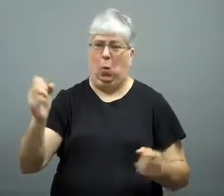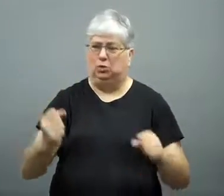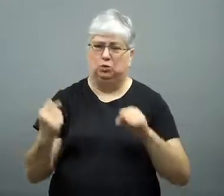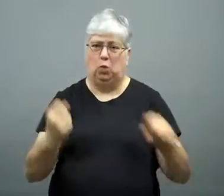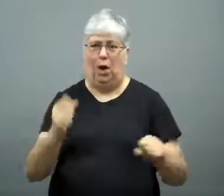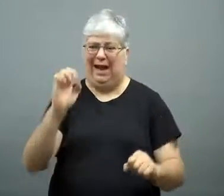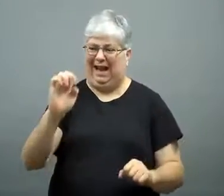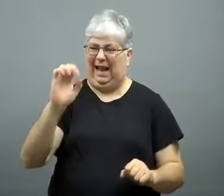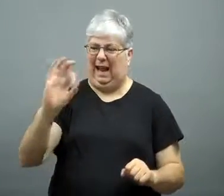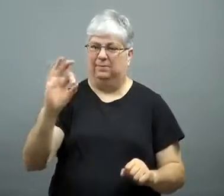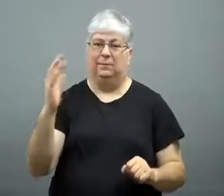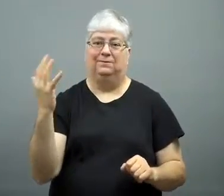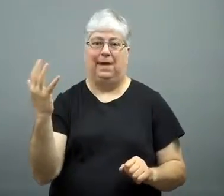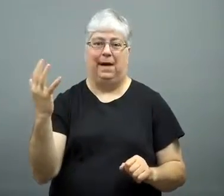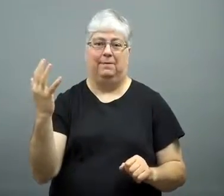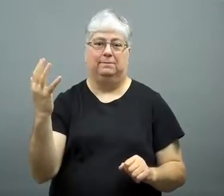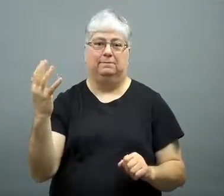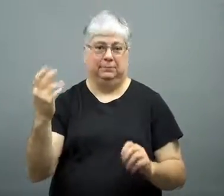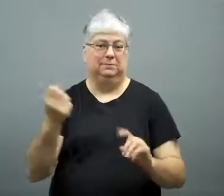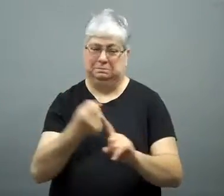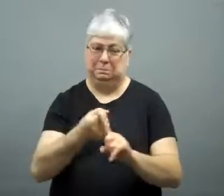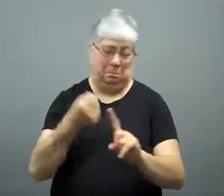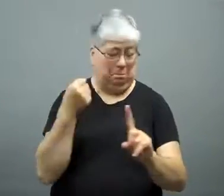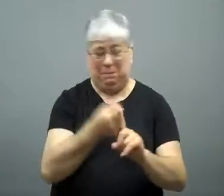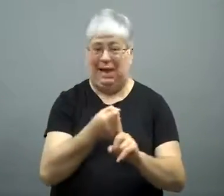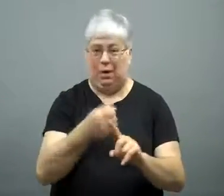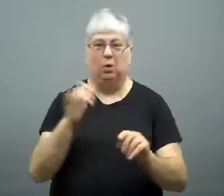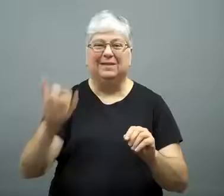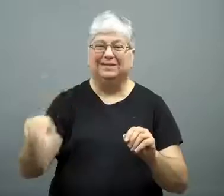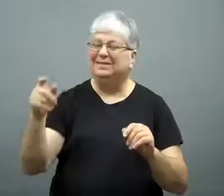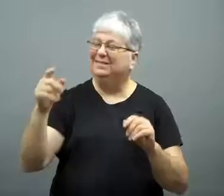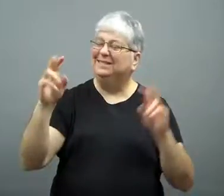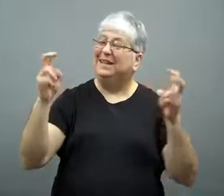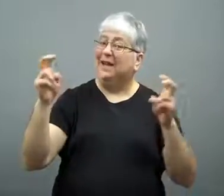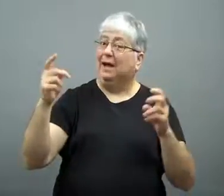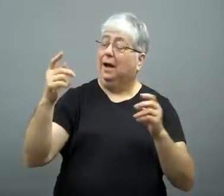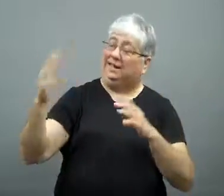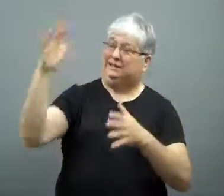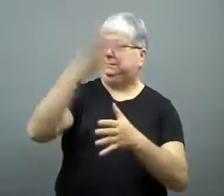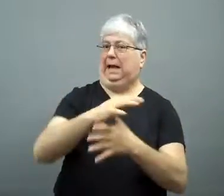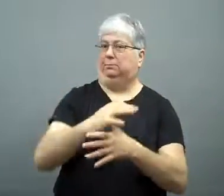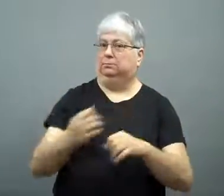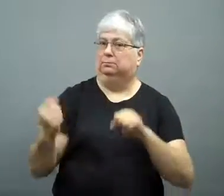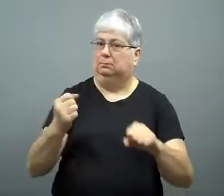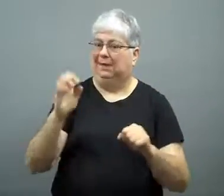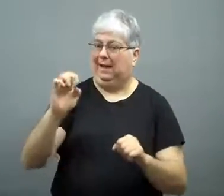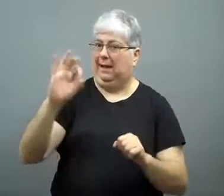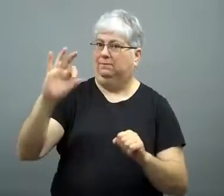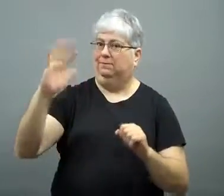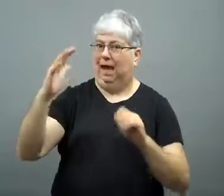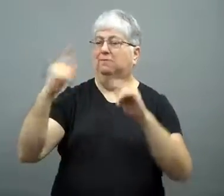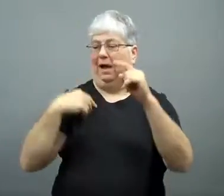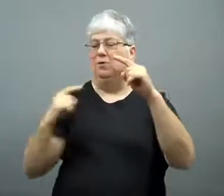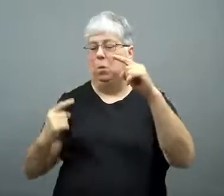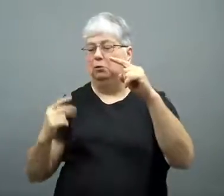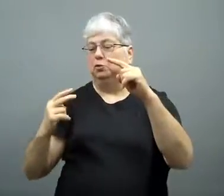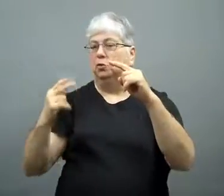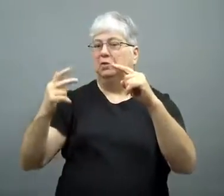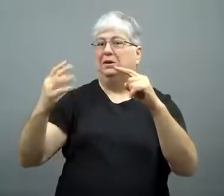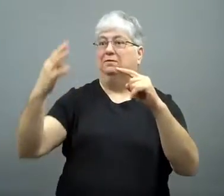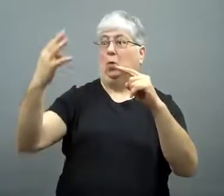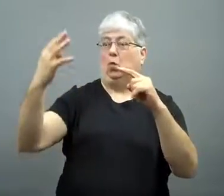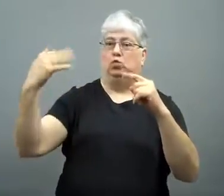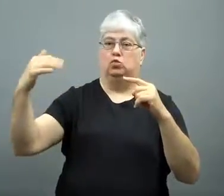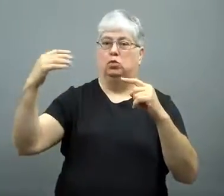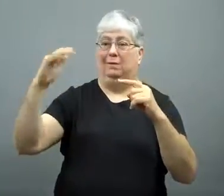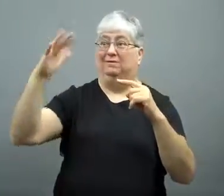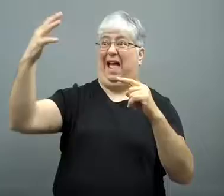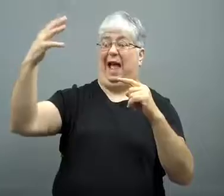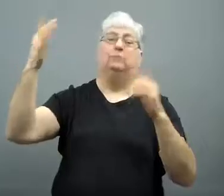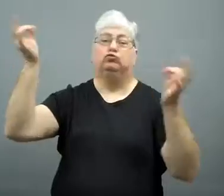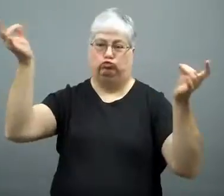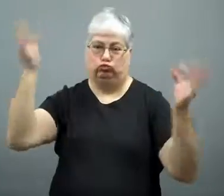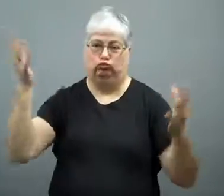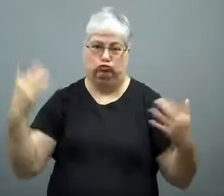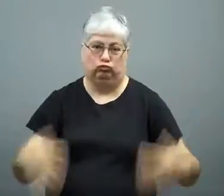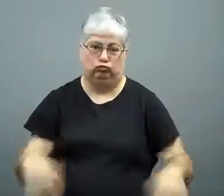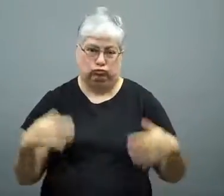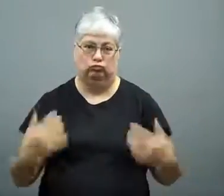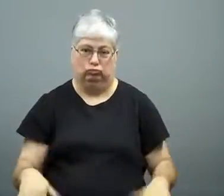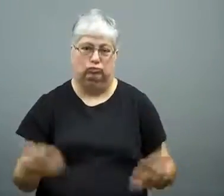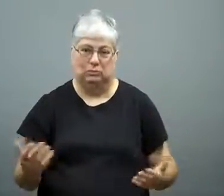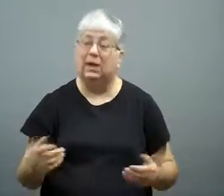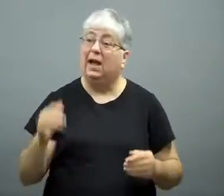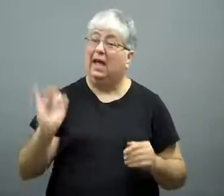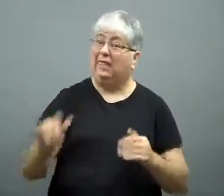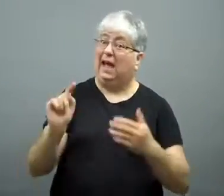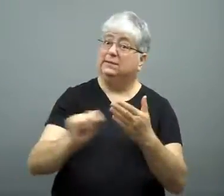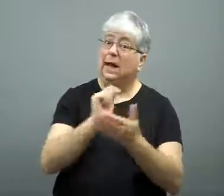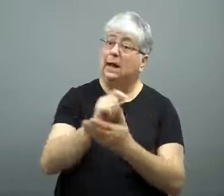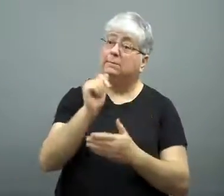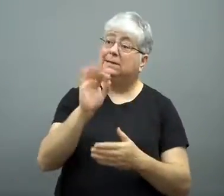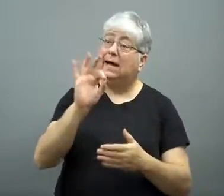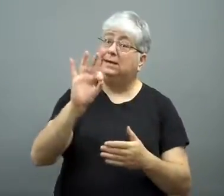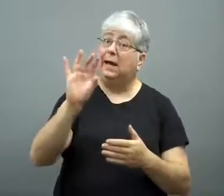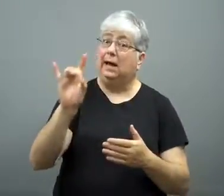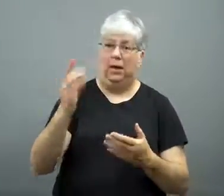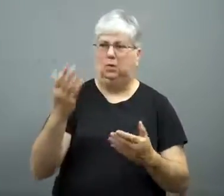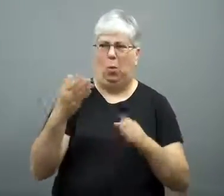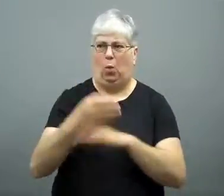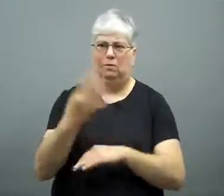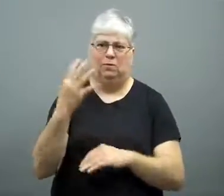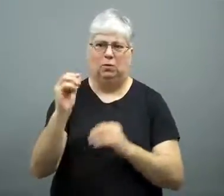That tornado was the strongest possible, an EF5.